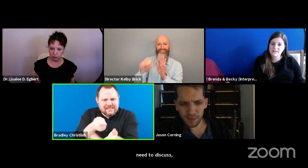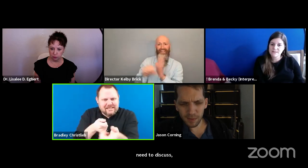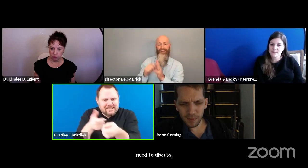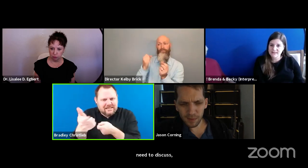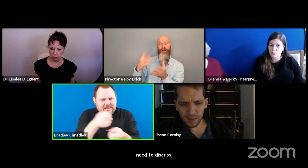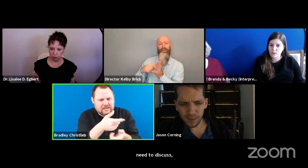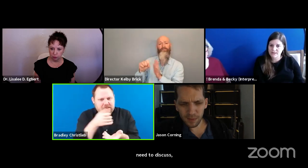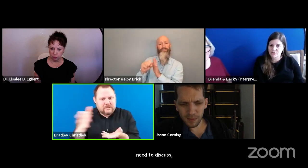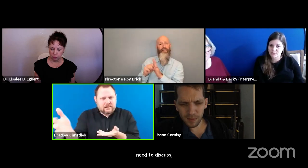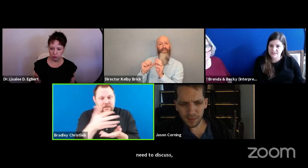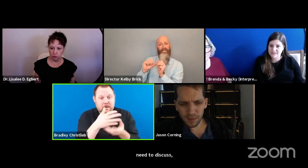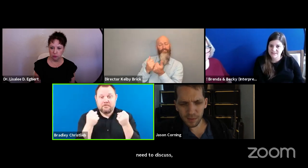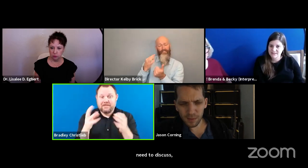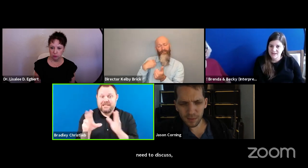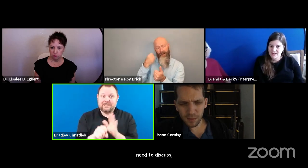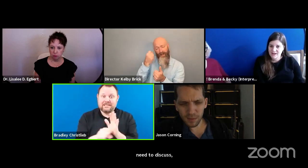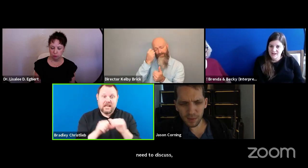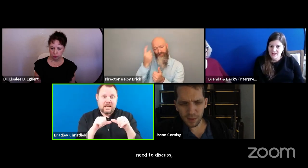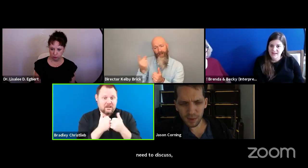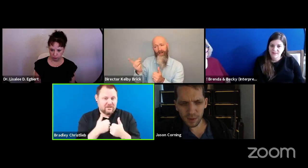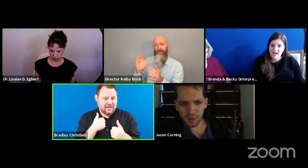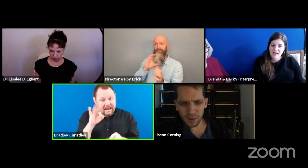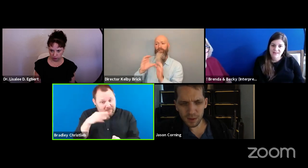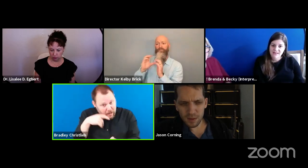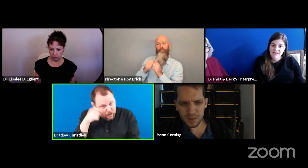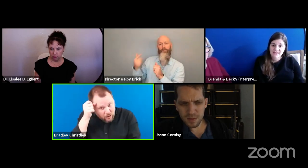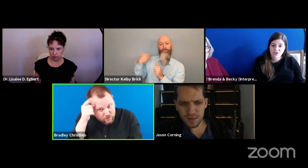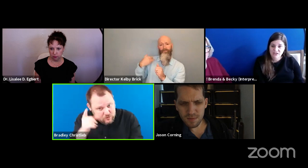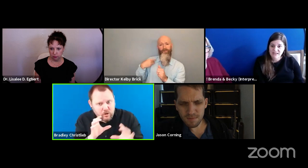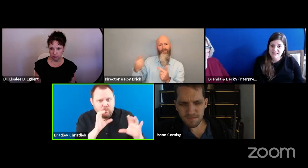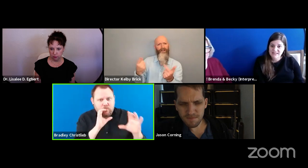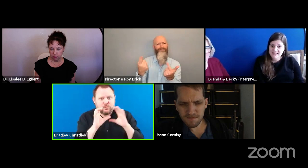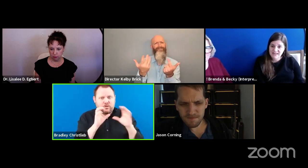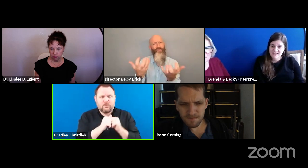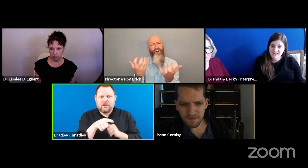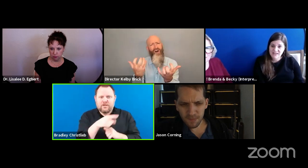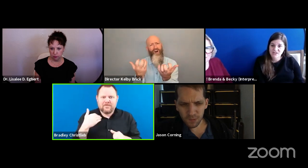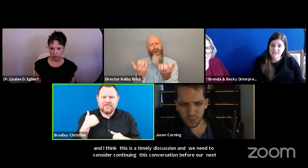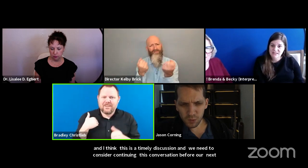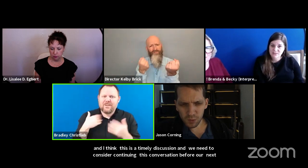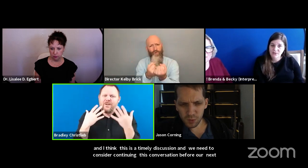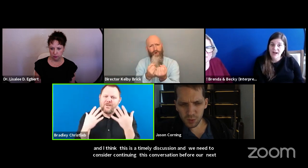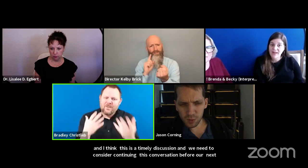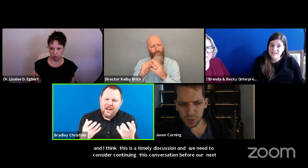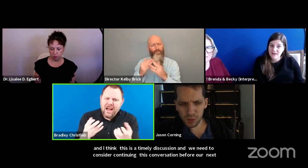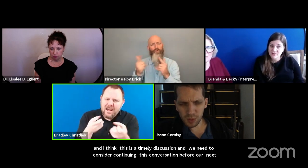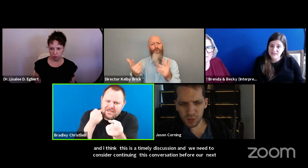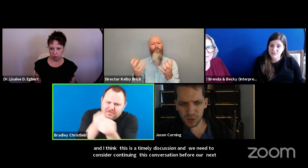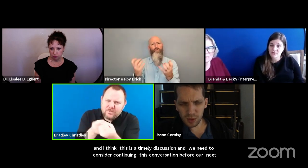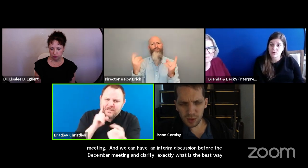is the best way to do this. As I understand it, the state agencies, we've had this conversation before.